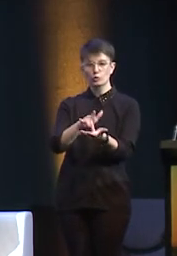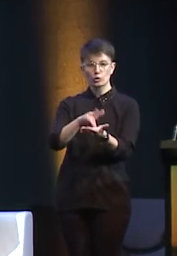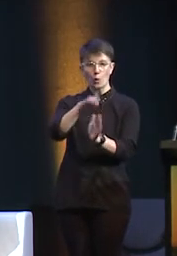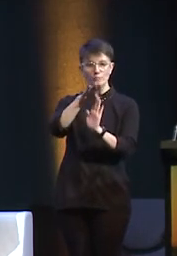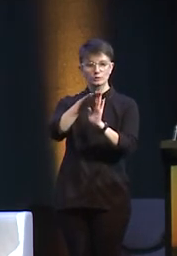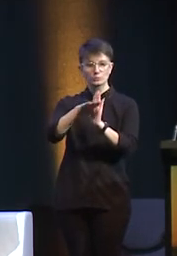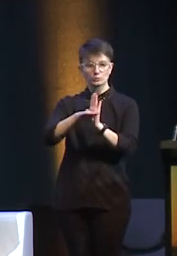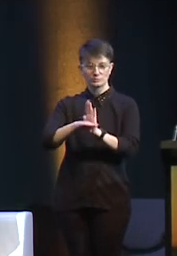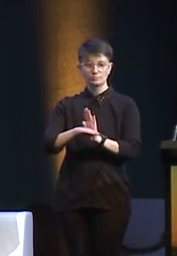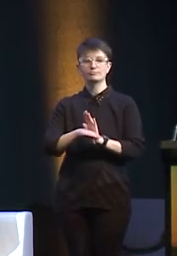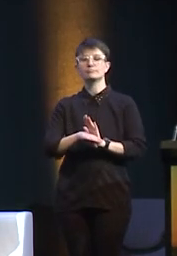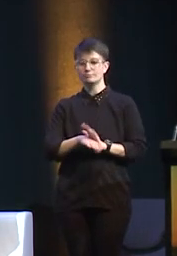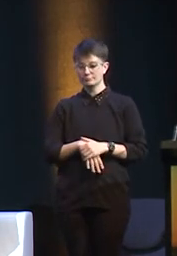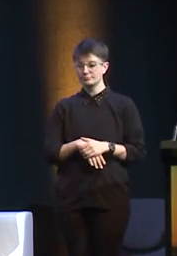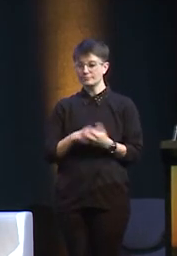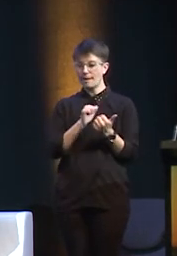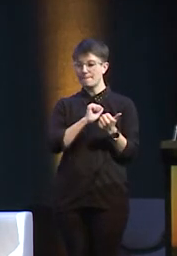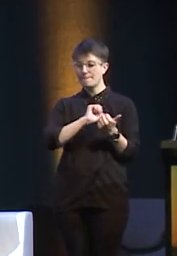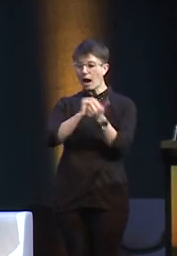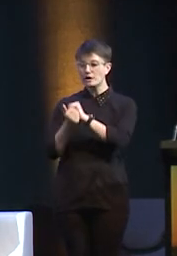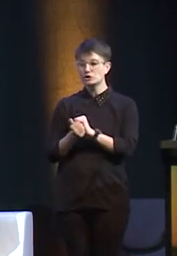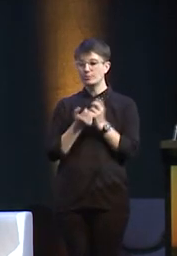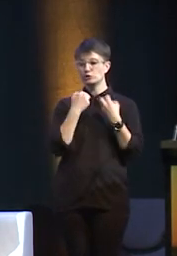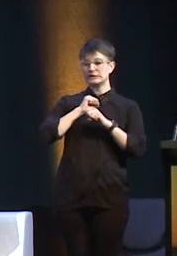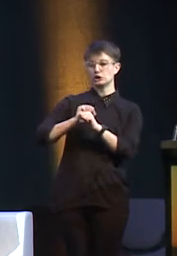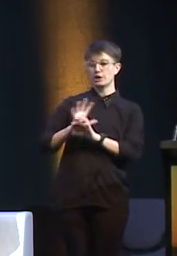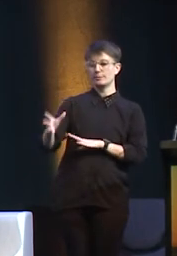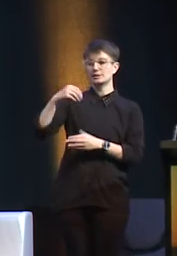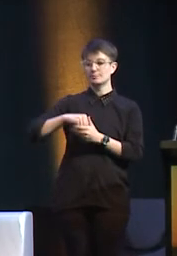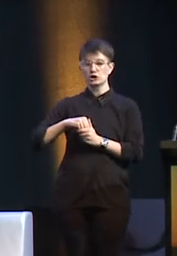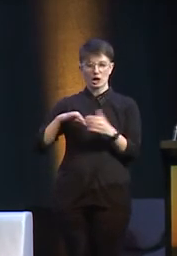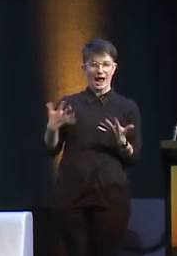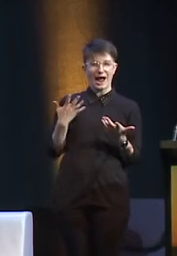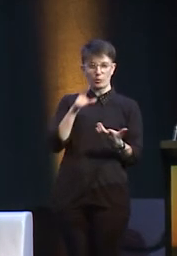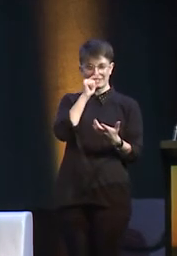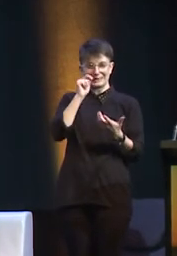of Waitangi partnership for teaching and participation are honoured and championed in Taranaki. Whare.